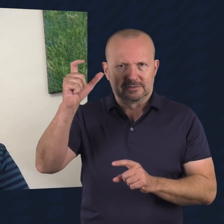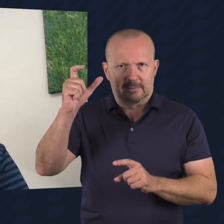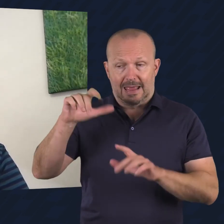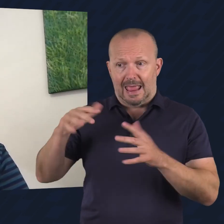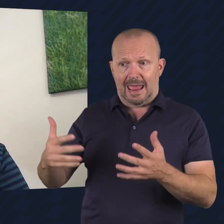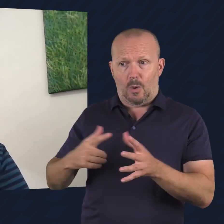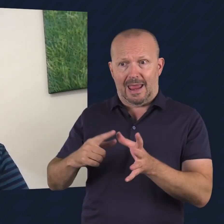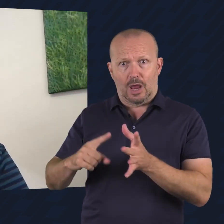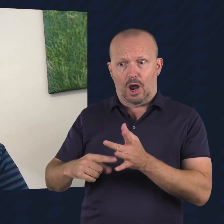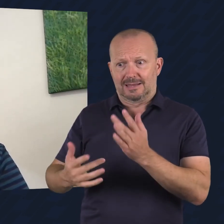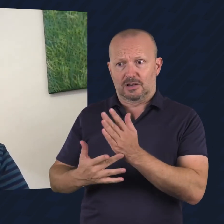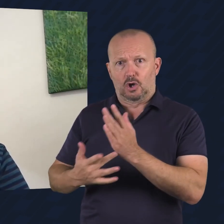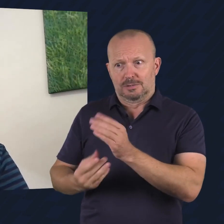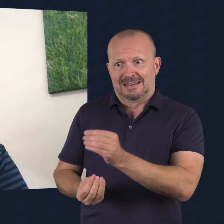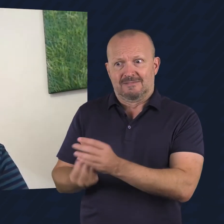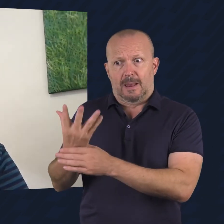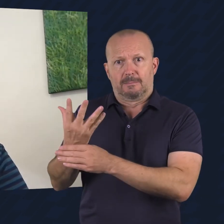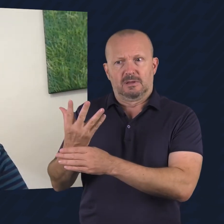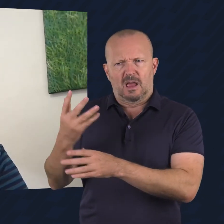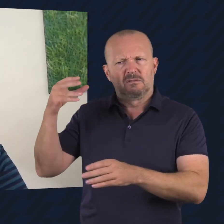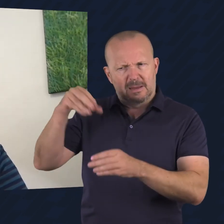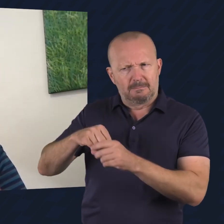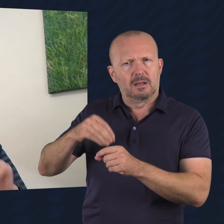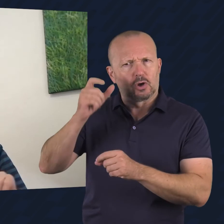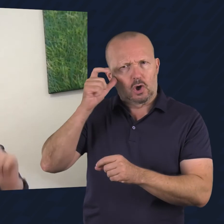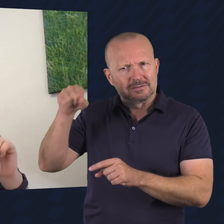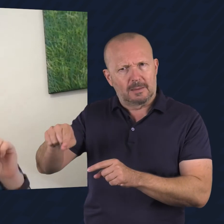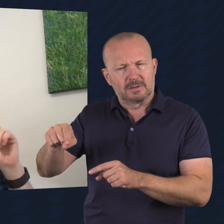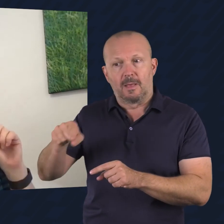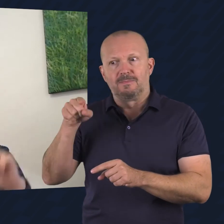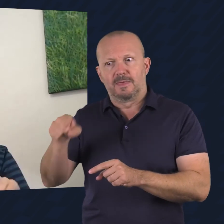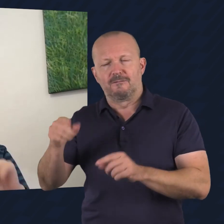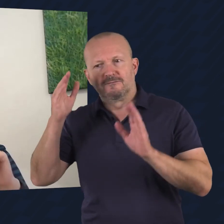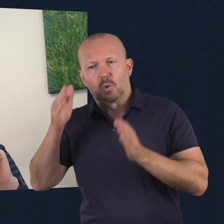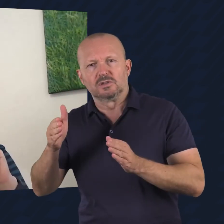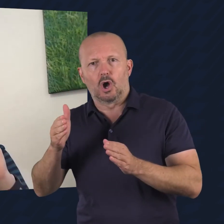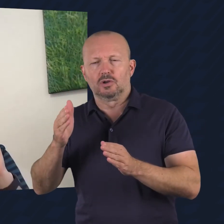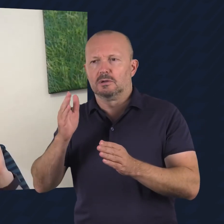the way that AI technologies have been developed. So, they're there to optimise, they're there for precision